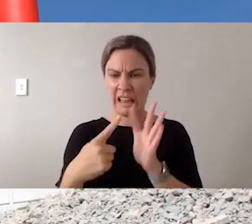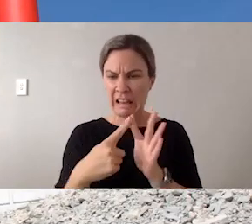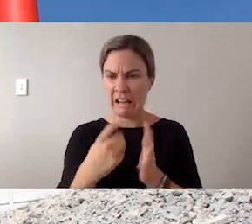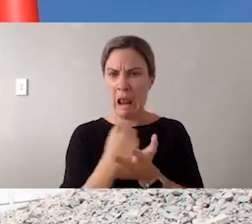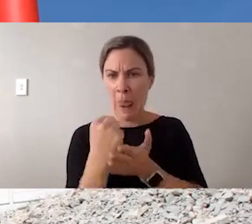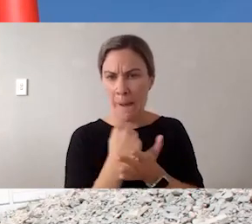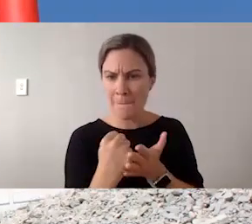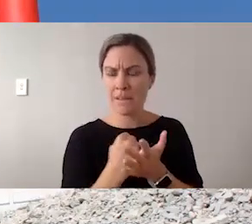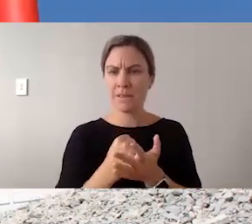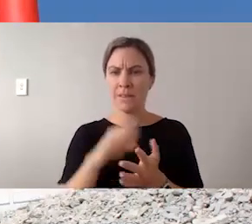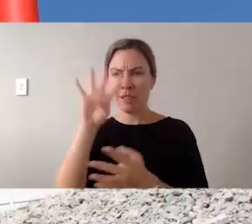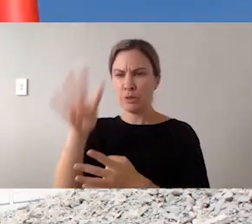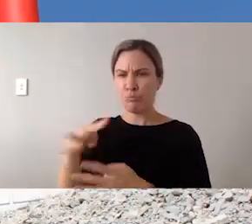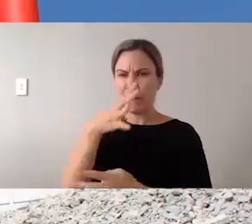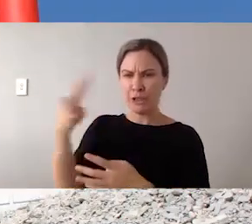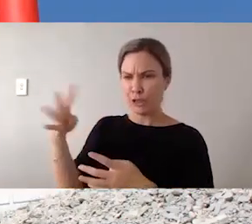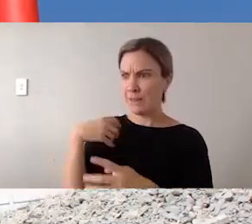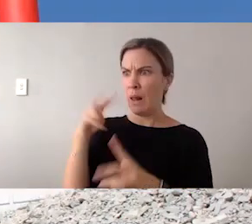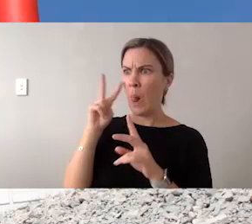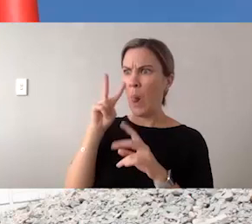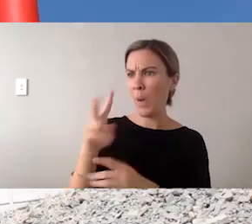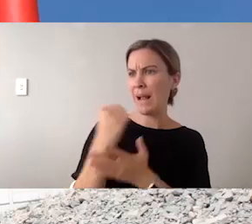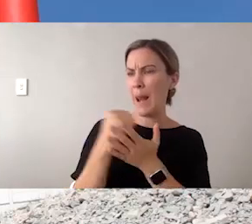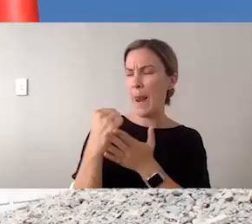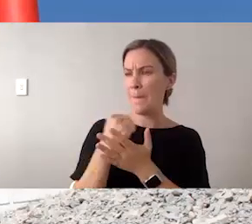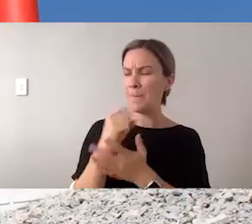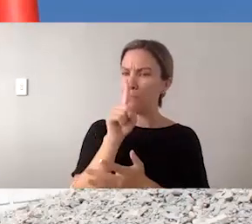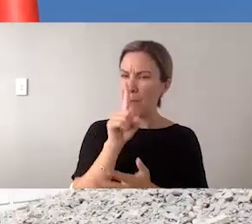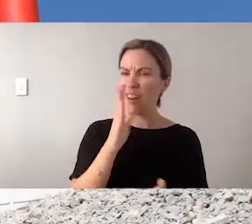need to know that this is not doing us, or them, any favours. Numbers do